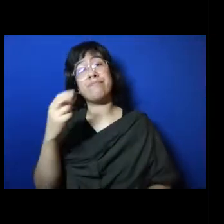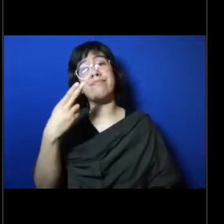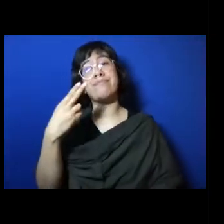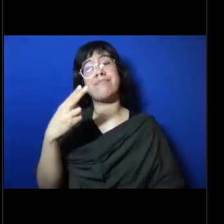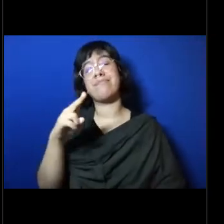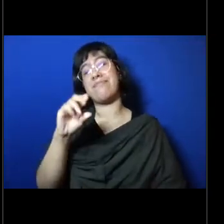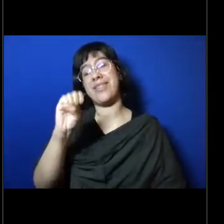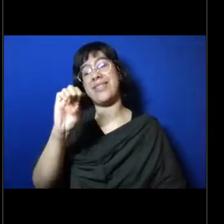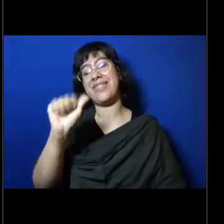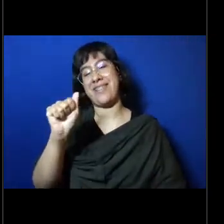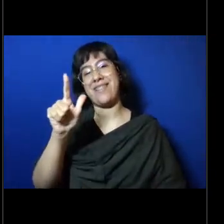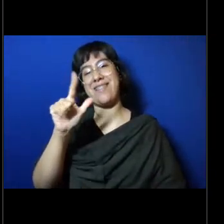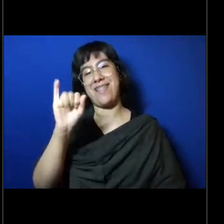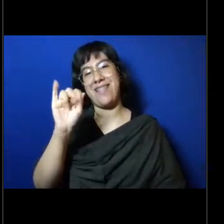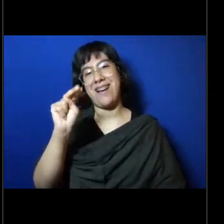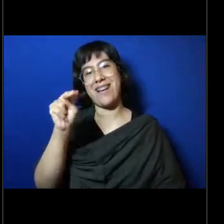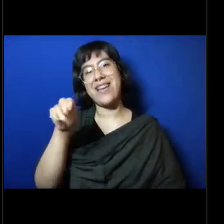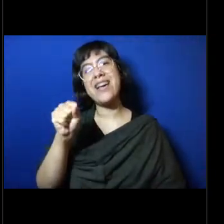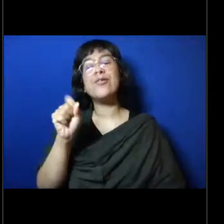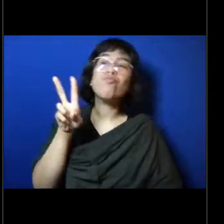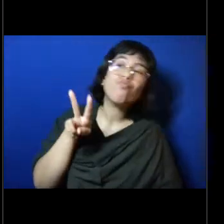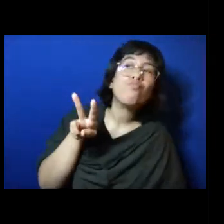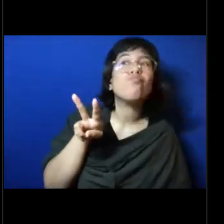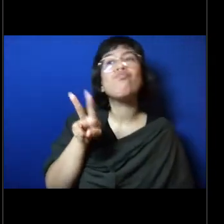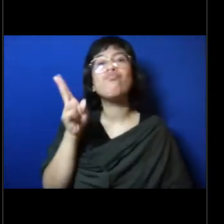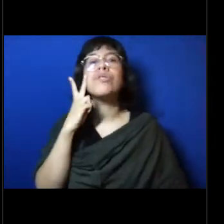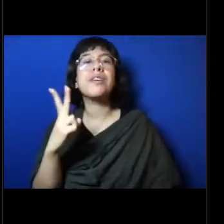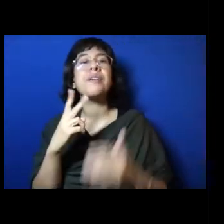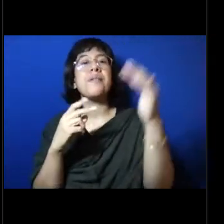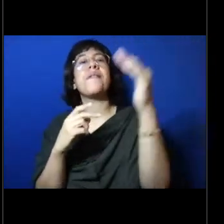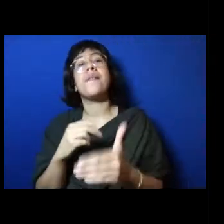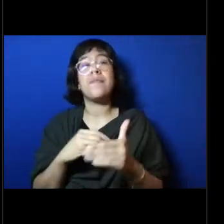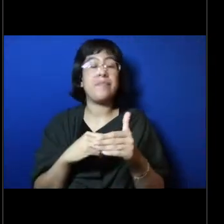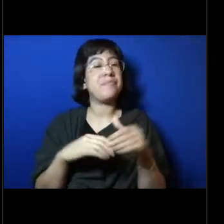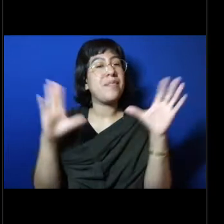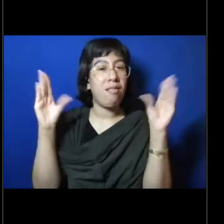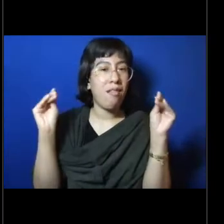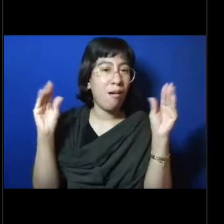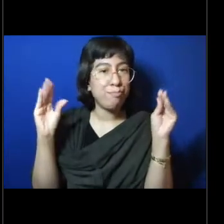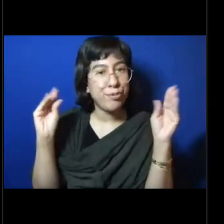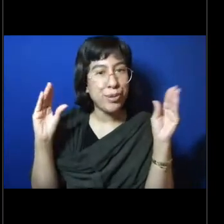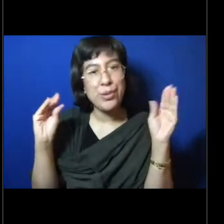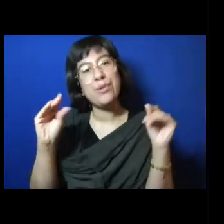they come and check us out while we're doing our work. There are delicious lobsters that we see frequently